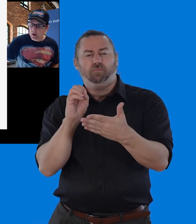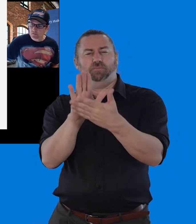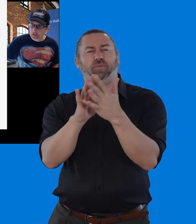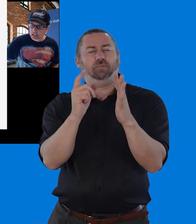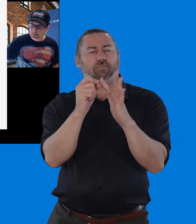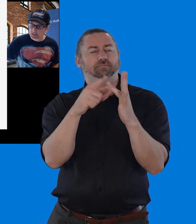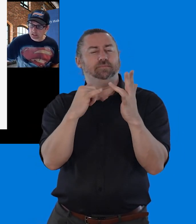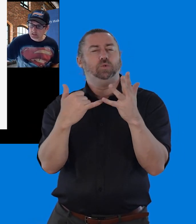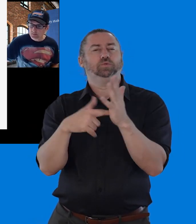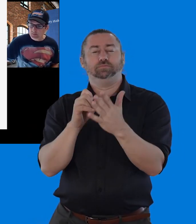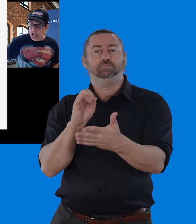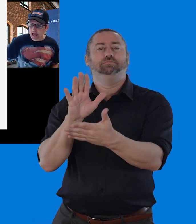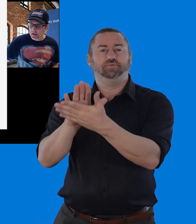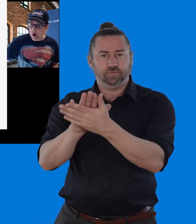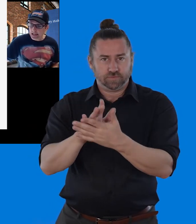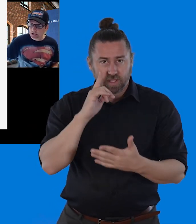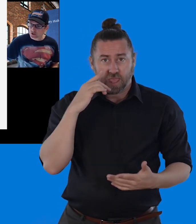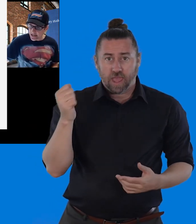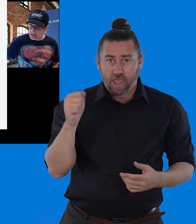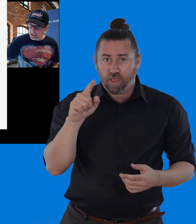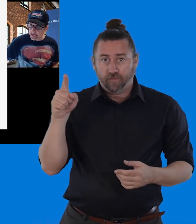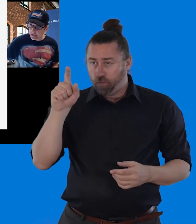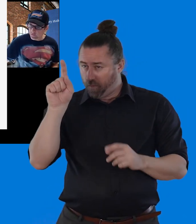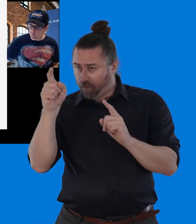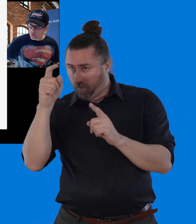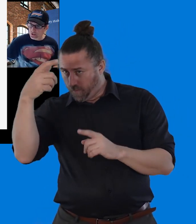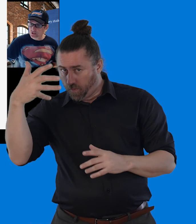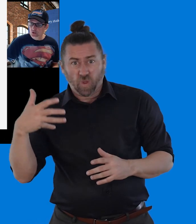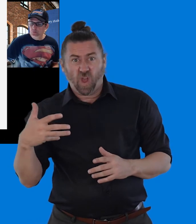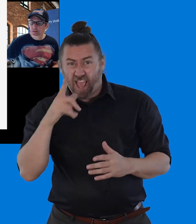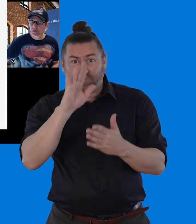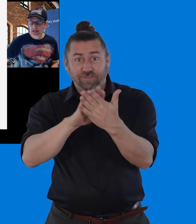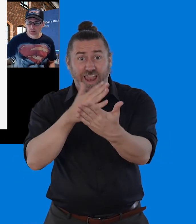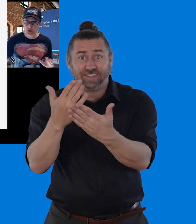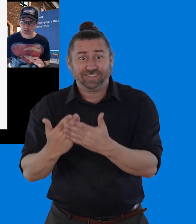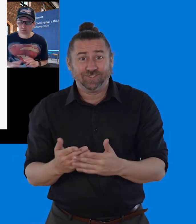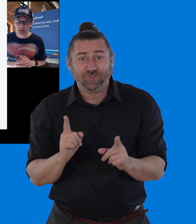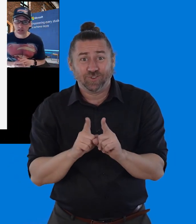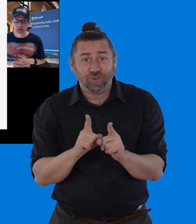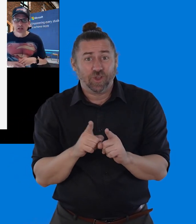I've got the ellipses and I can translate if I wanted to. But there's Immersive Reader.